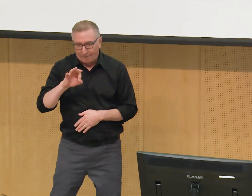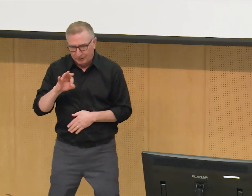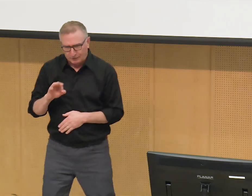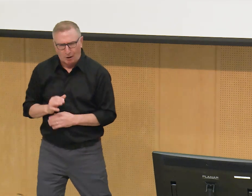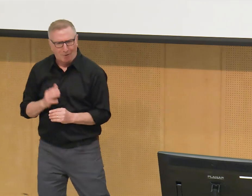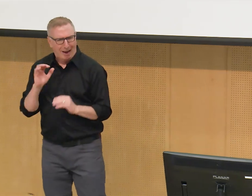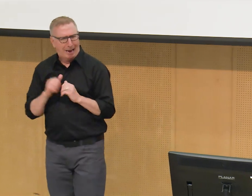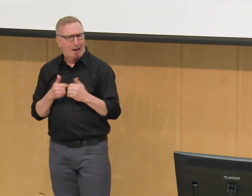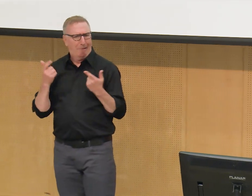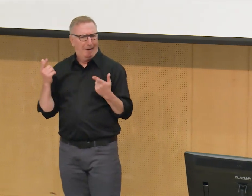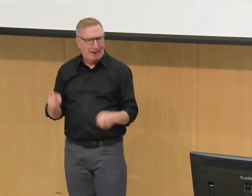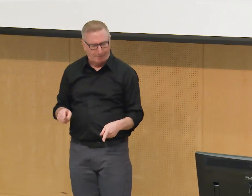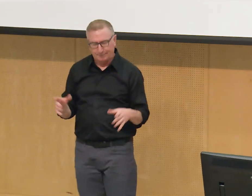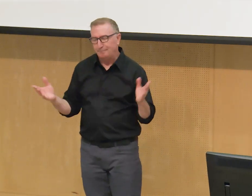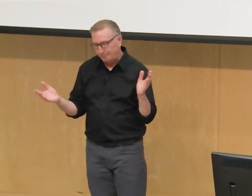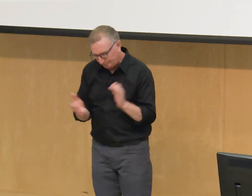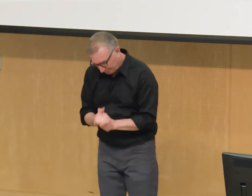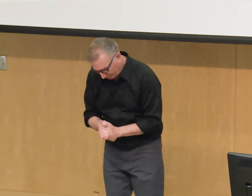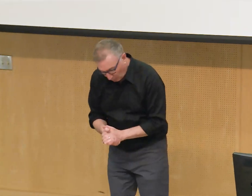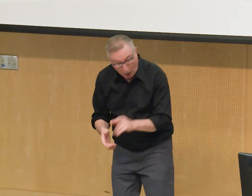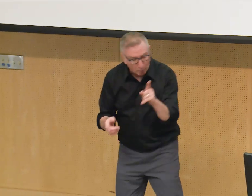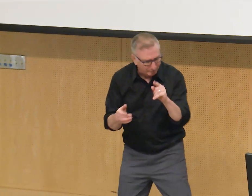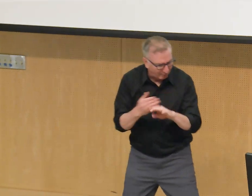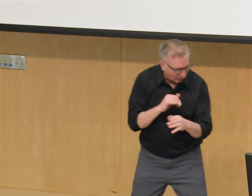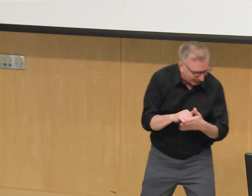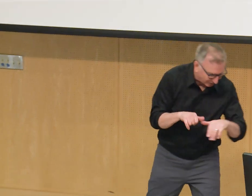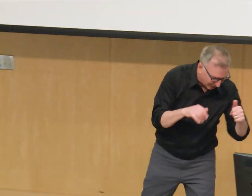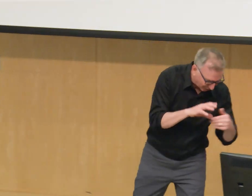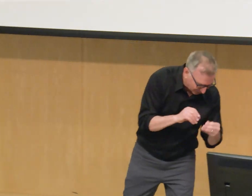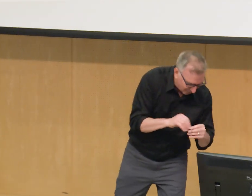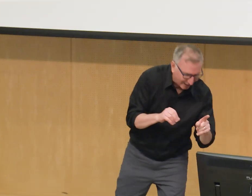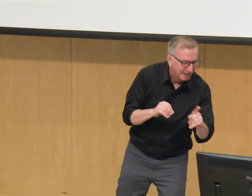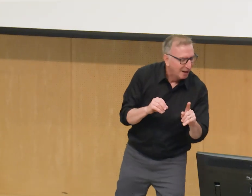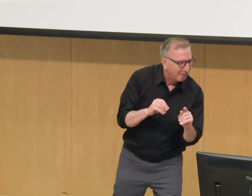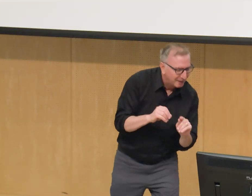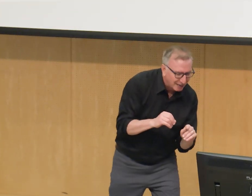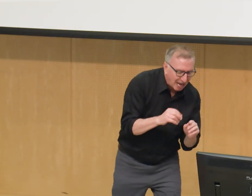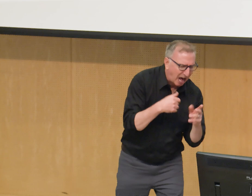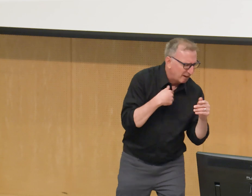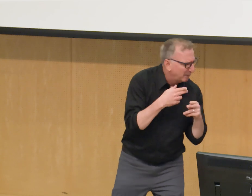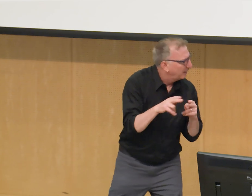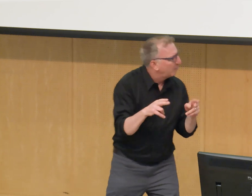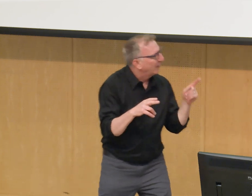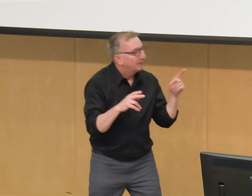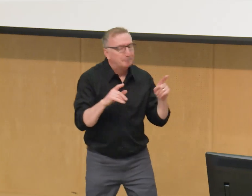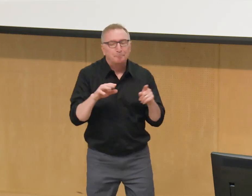So, eventually, I moved to San Francisco, but how did that happen? Well, there's another story as well.